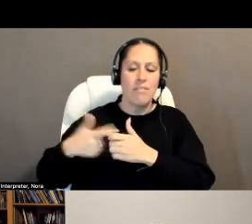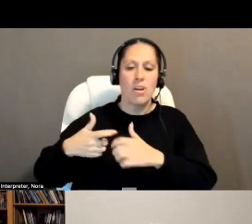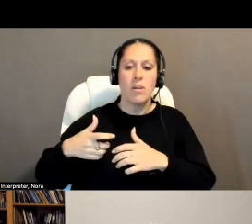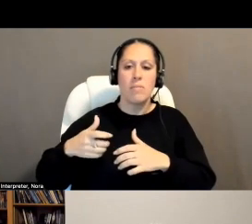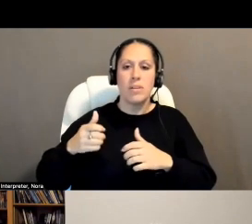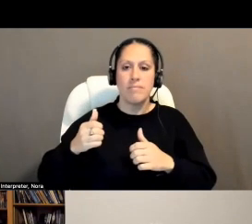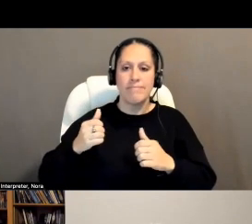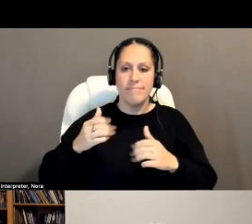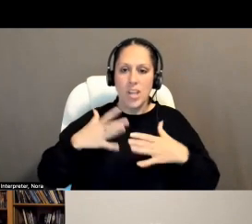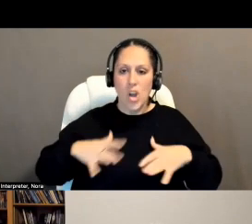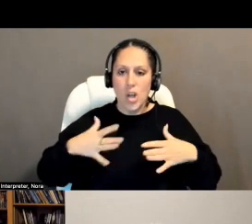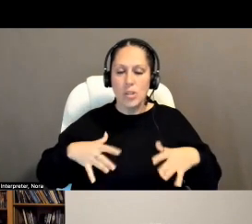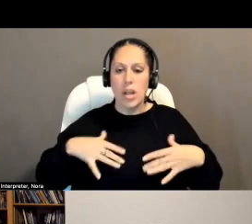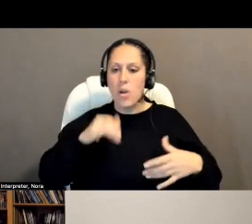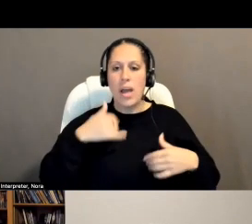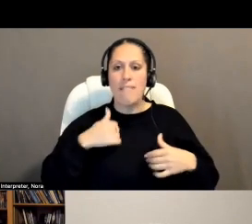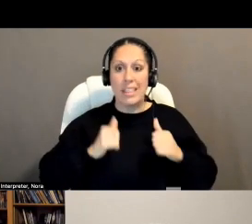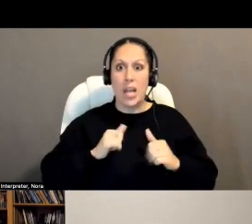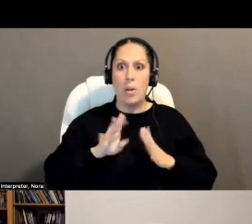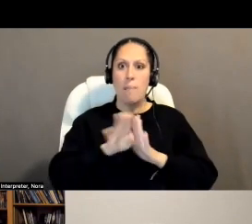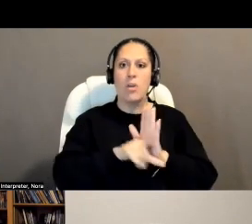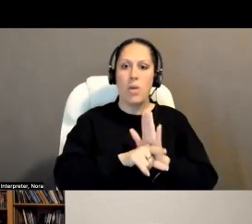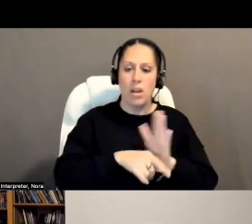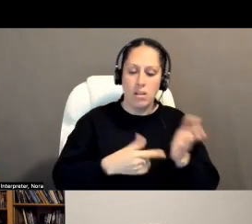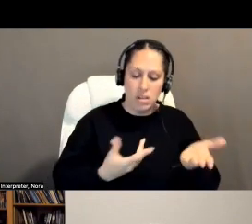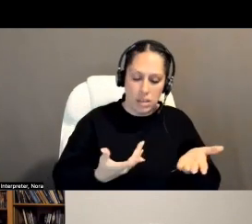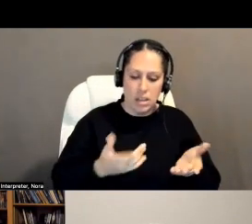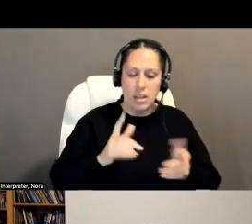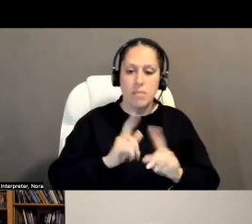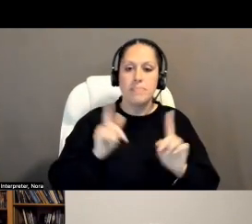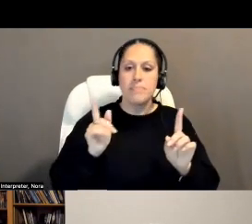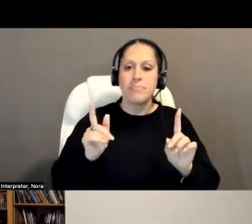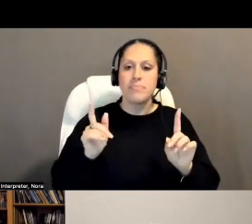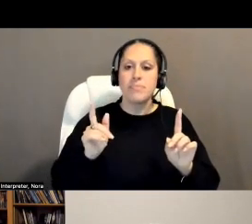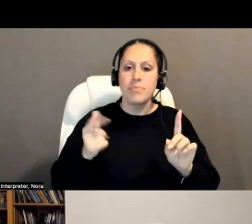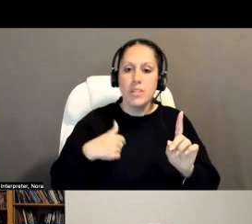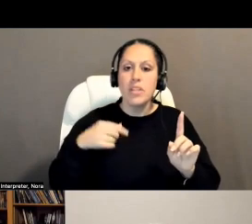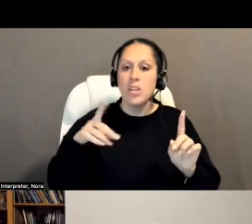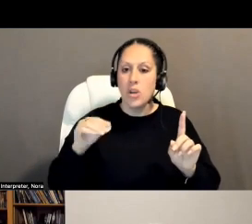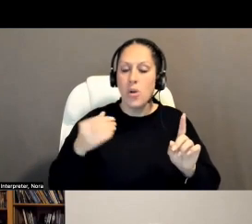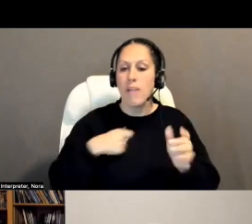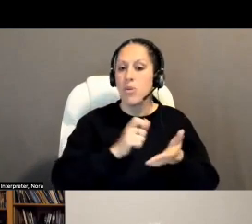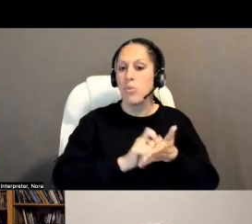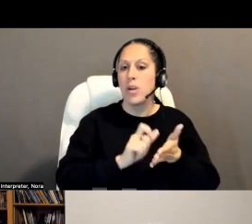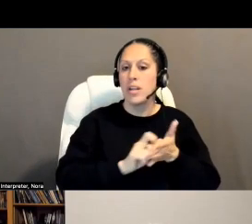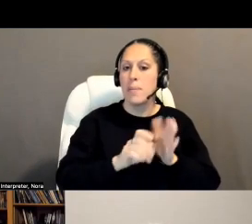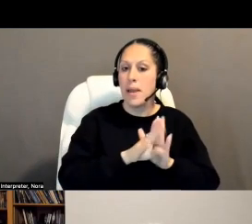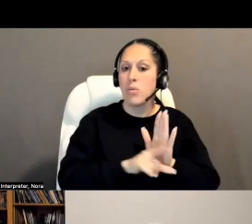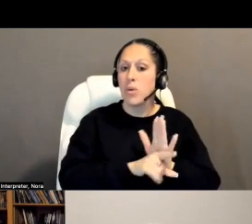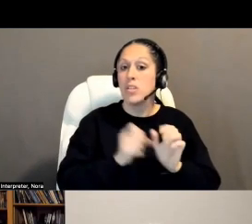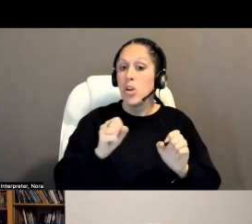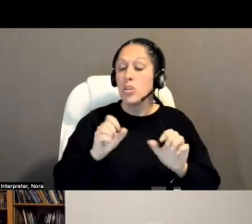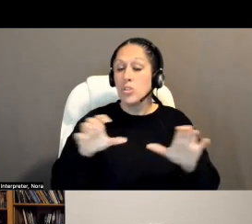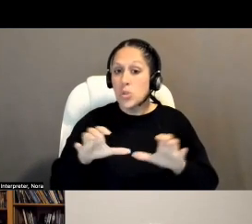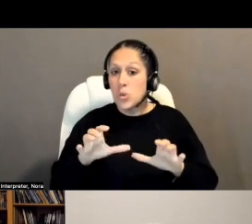background-- but, um, I do have a writing background. So doing character work is